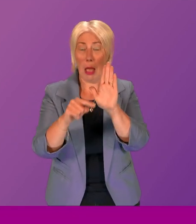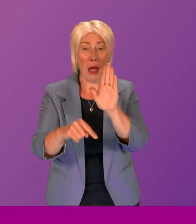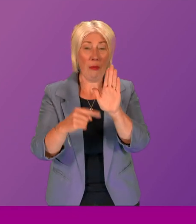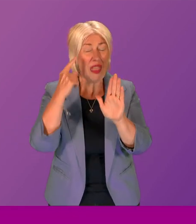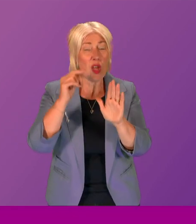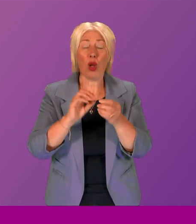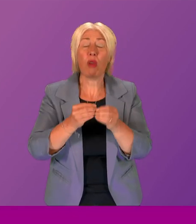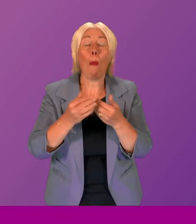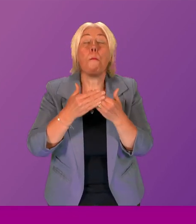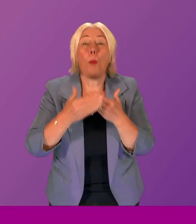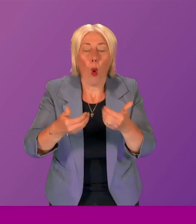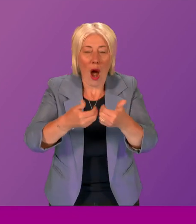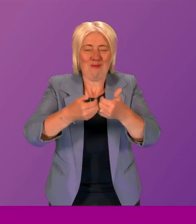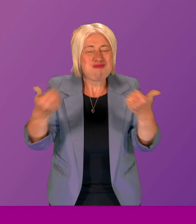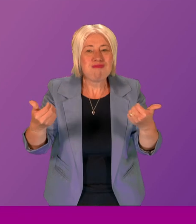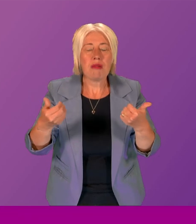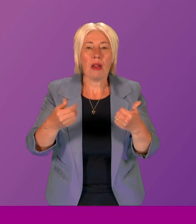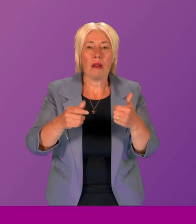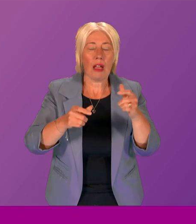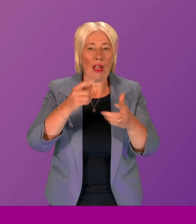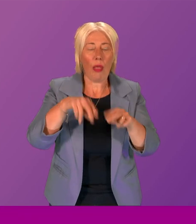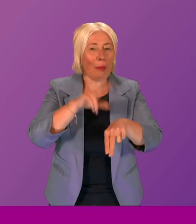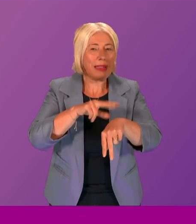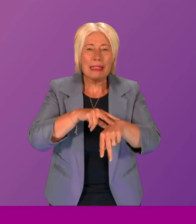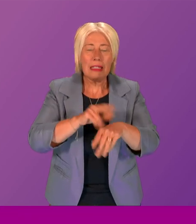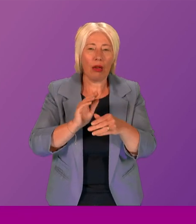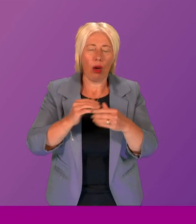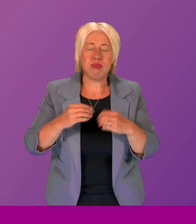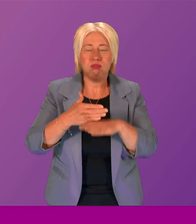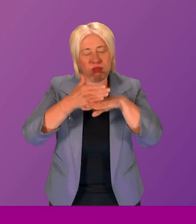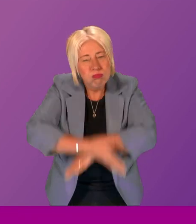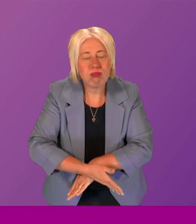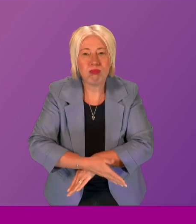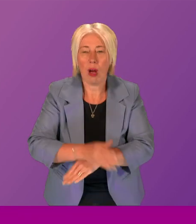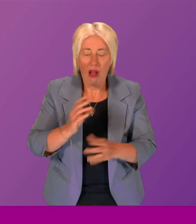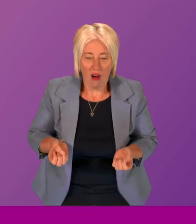division. Overworked and underresourced police officers will be forced to deal with hundreds